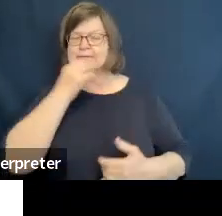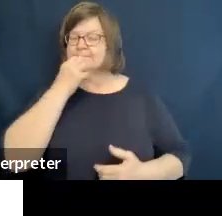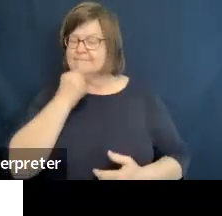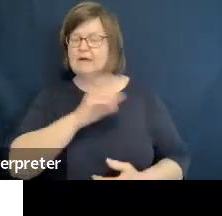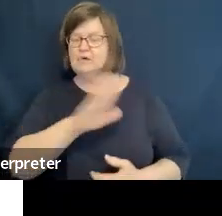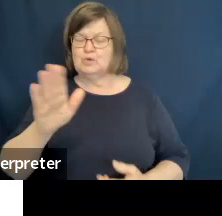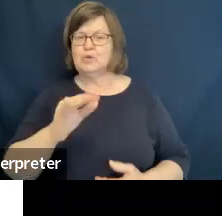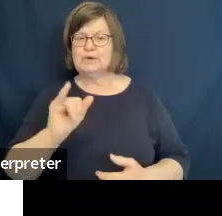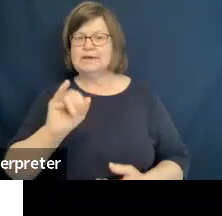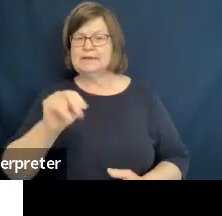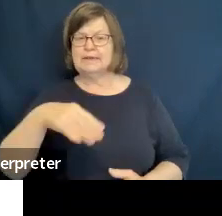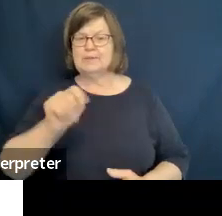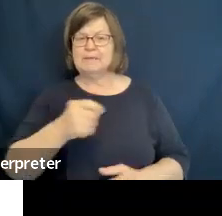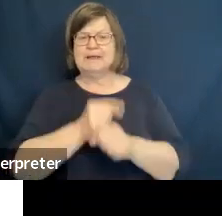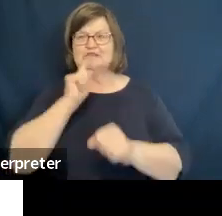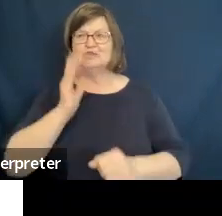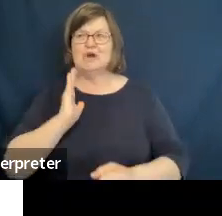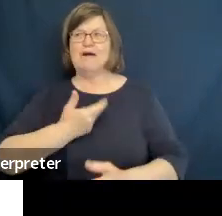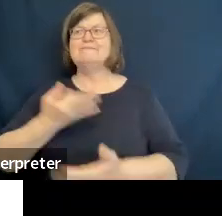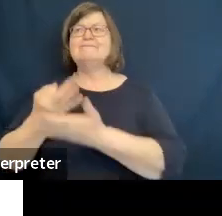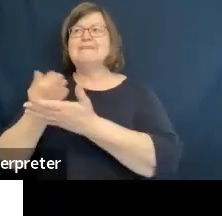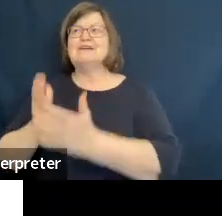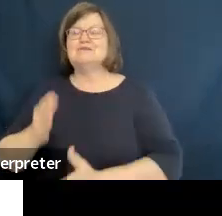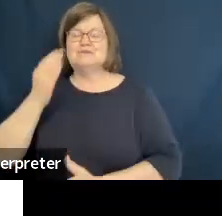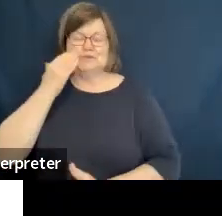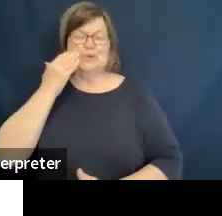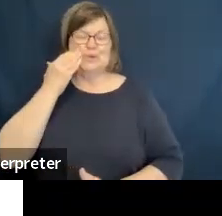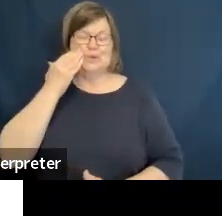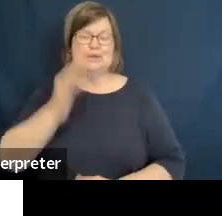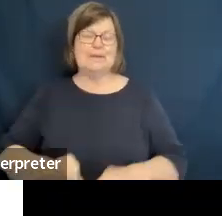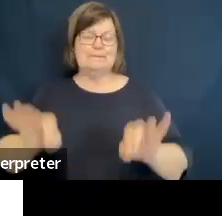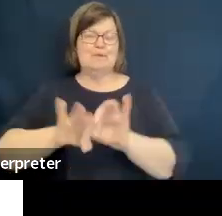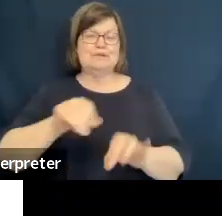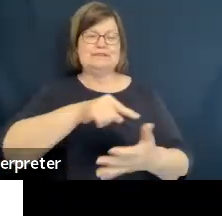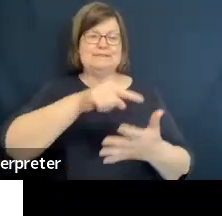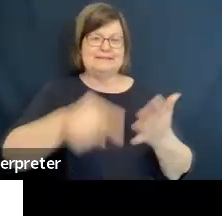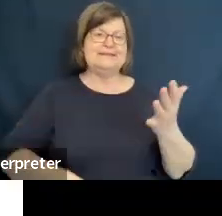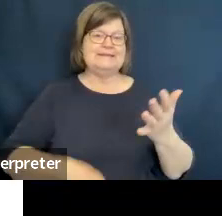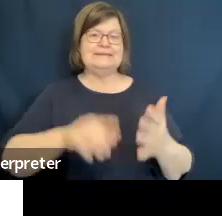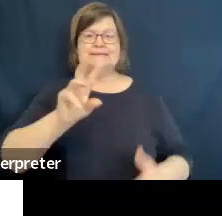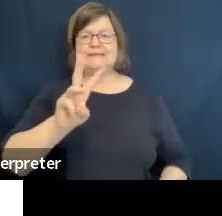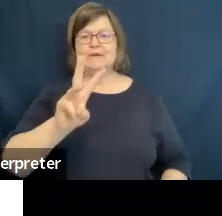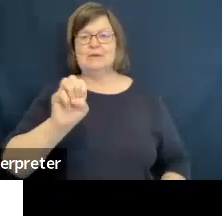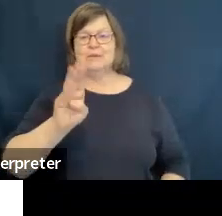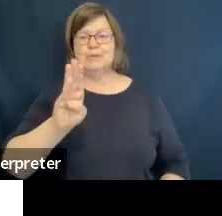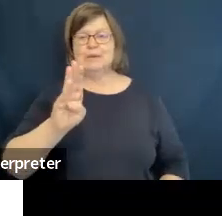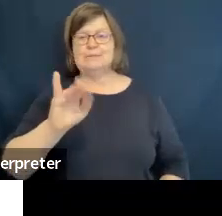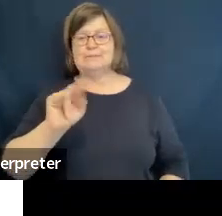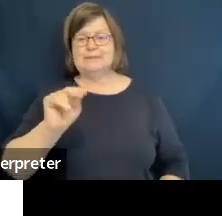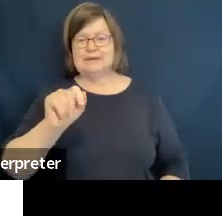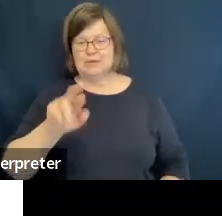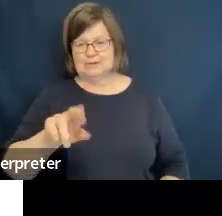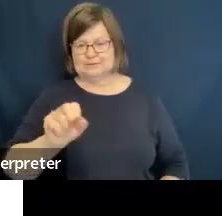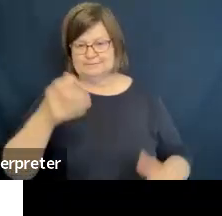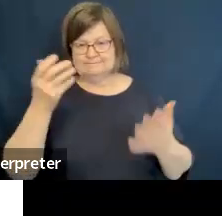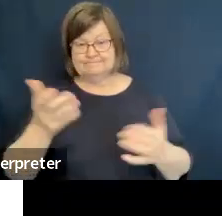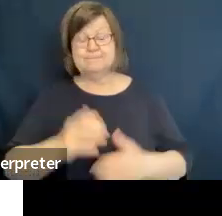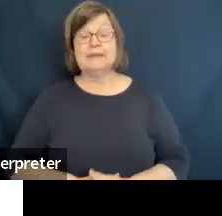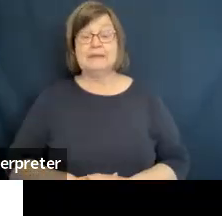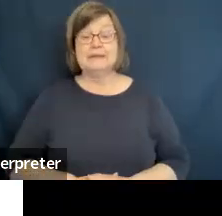that our funder is aware of the importance of these webinars. So, having said that,